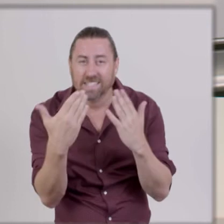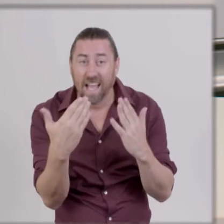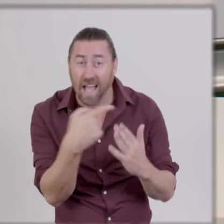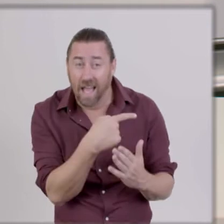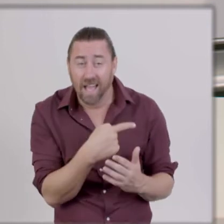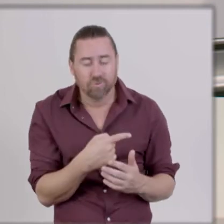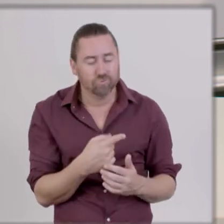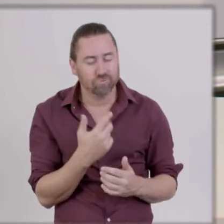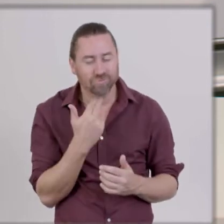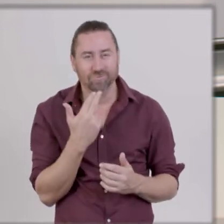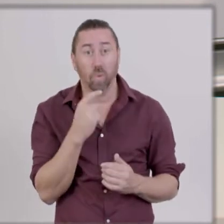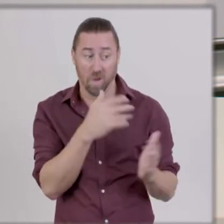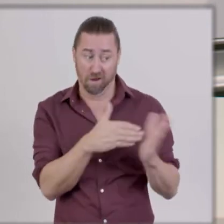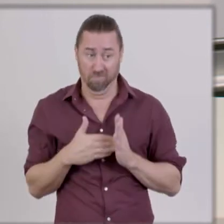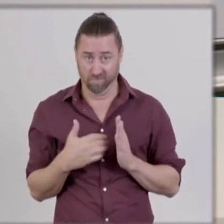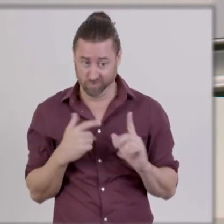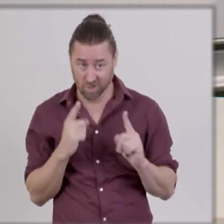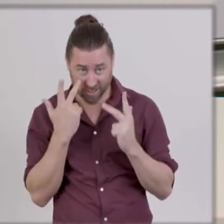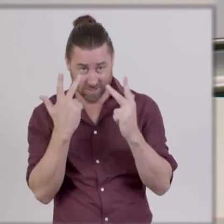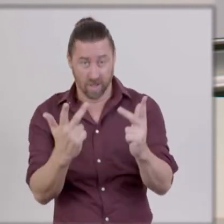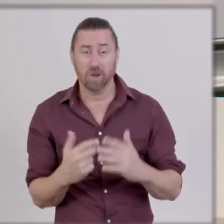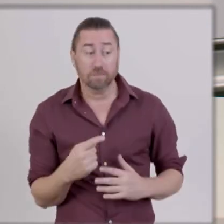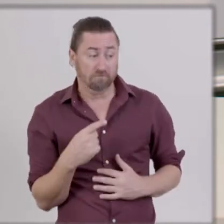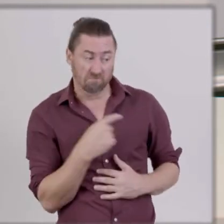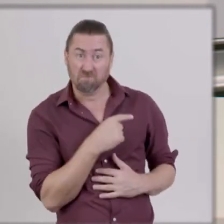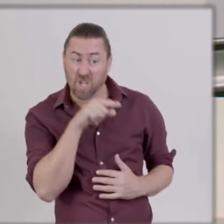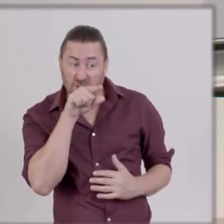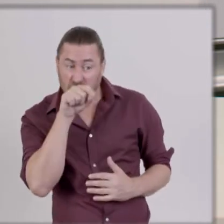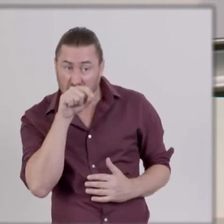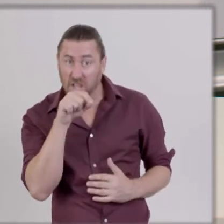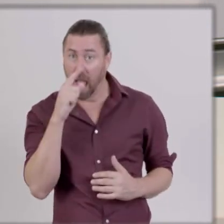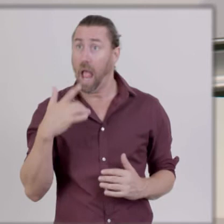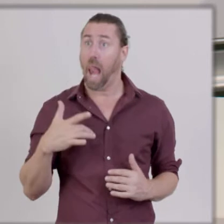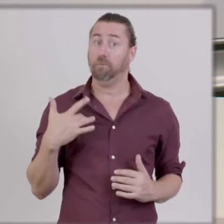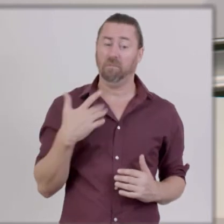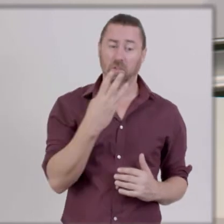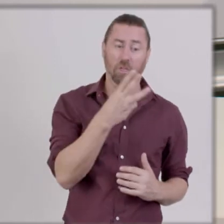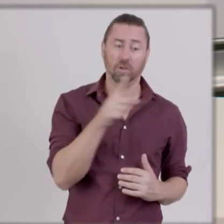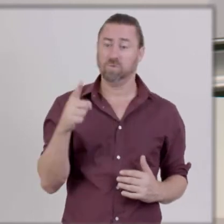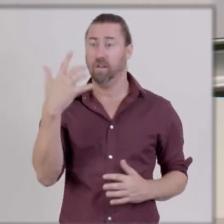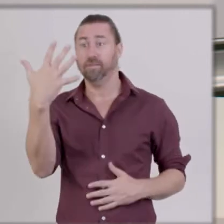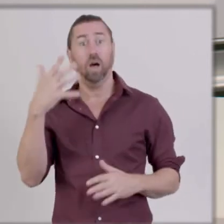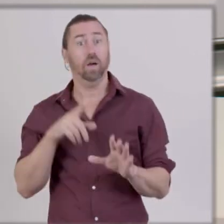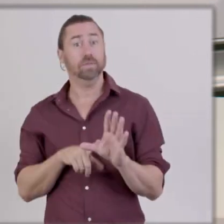Georgie is going to help me out today. A chicken, like Georgie, will live for about three to five years, and during this time,